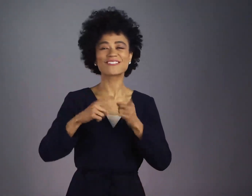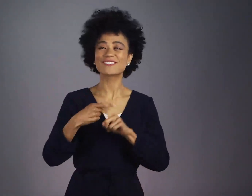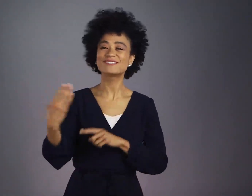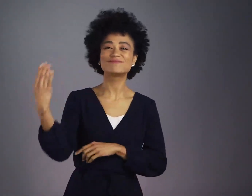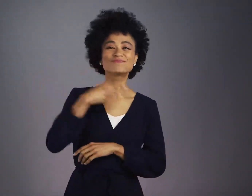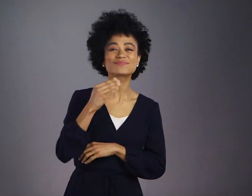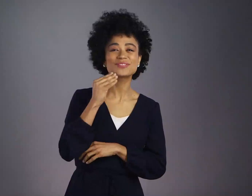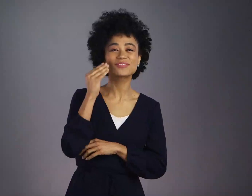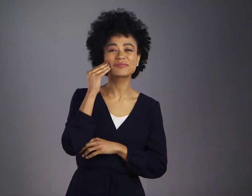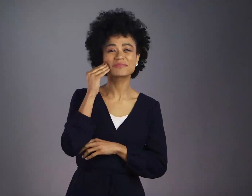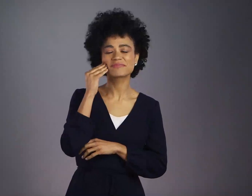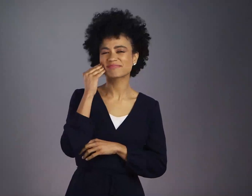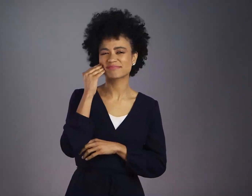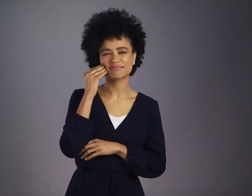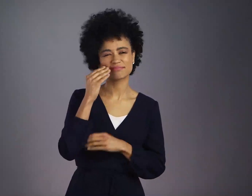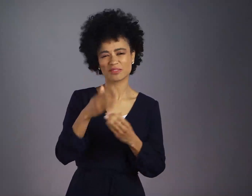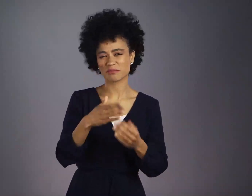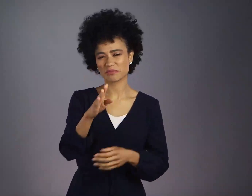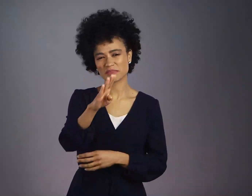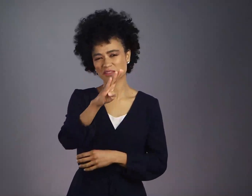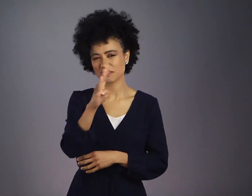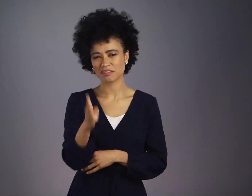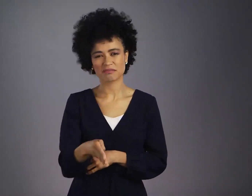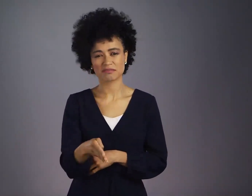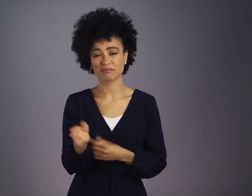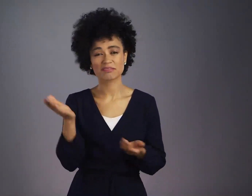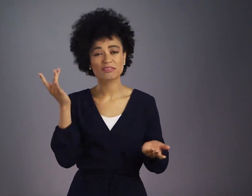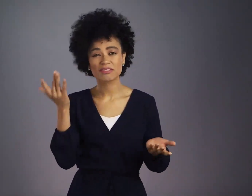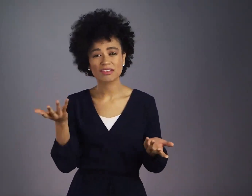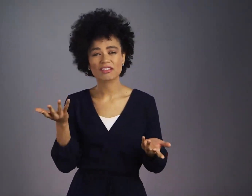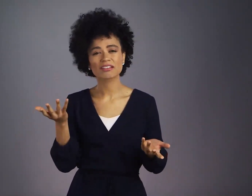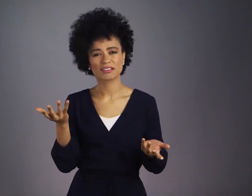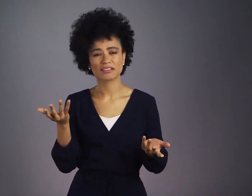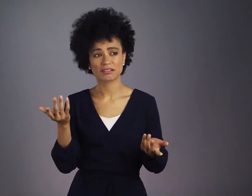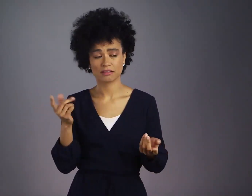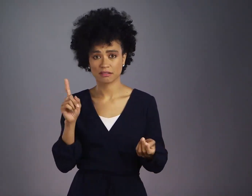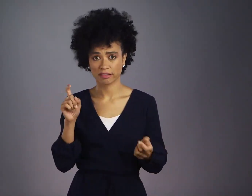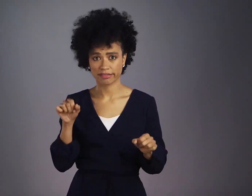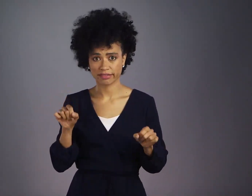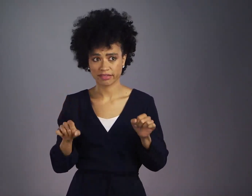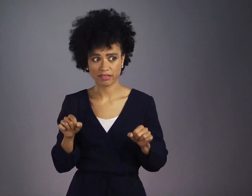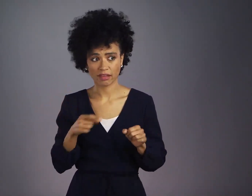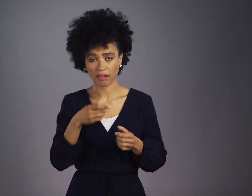We seldom had friends at our homes, never knowing how or when the men of the house would appear.